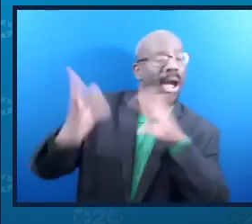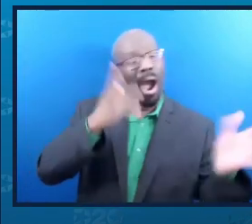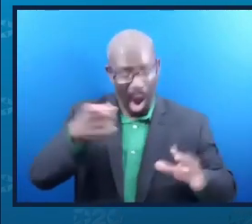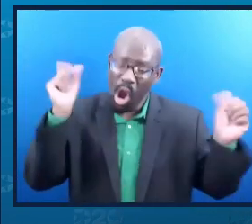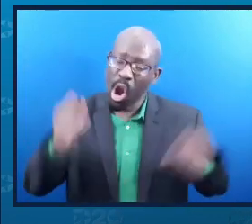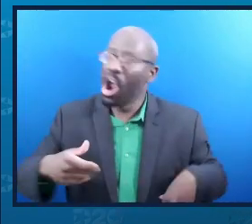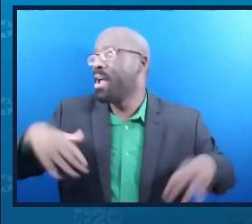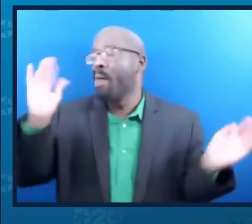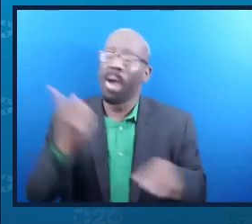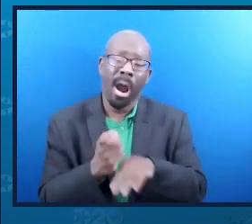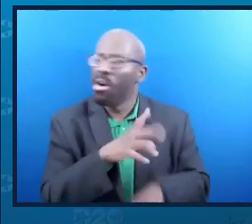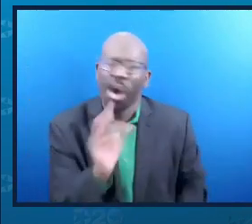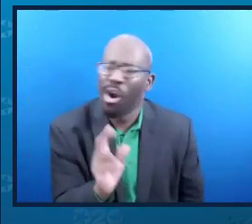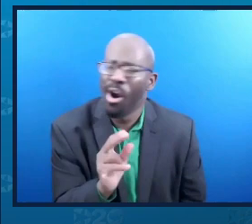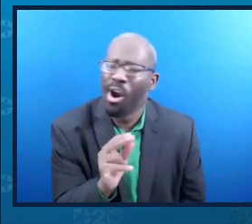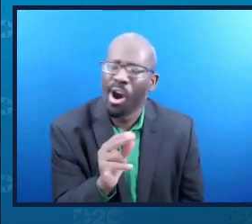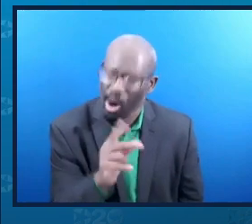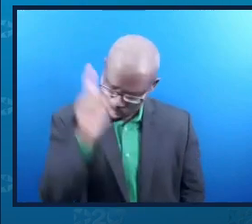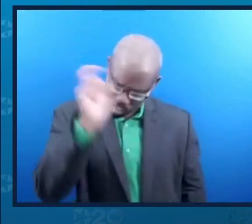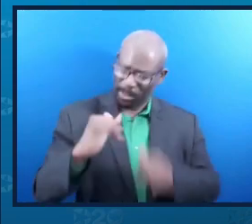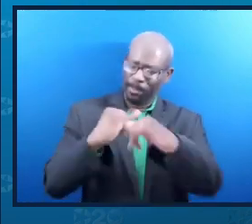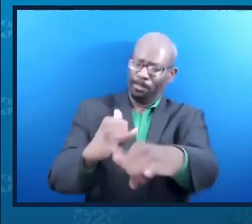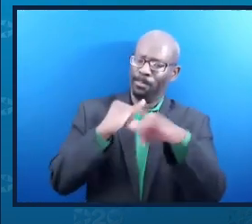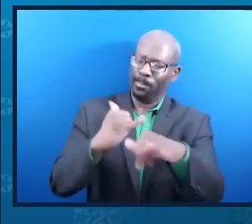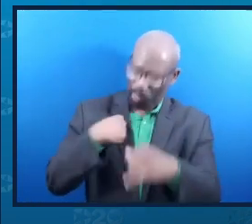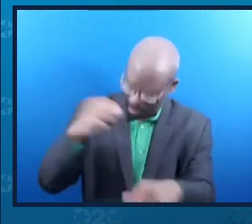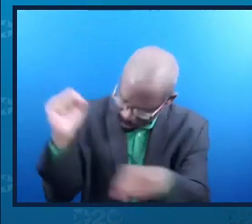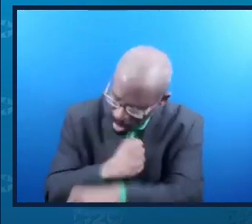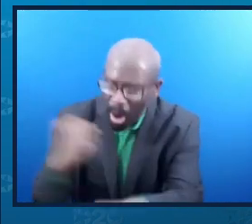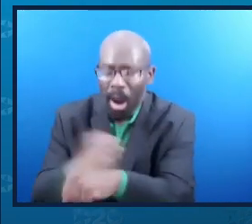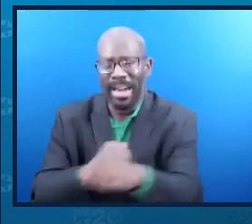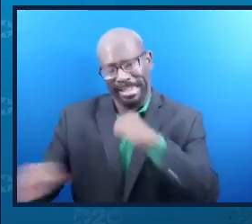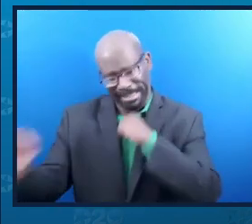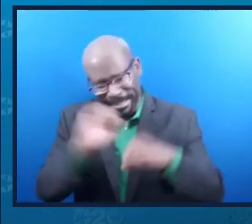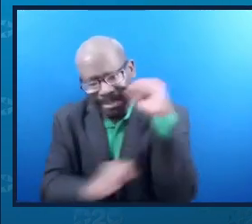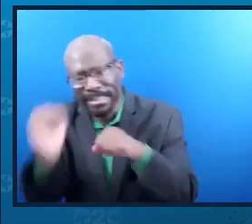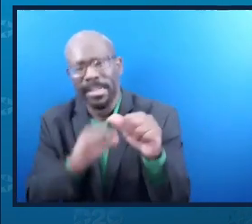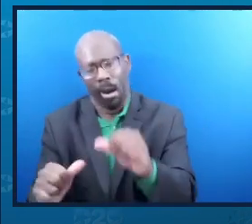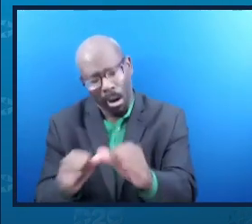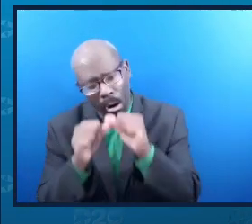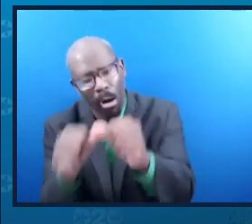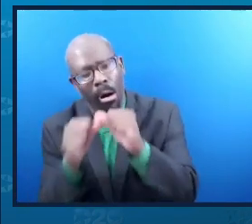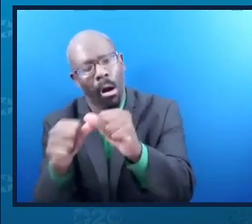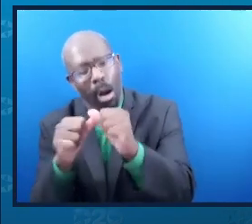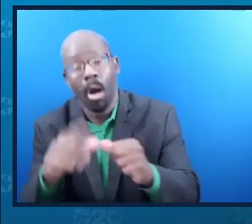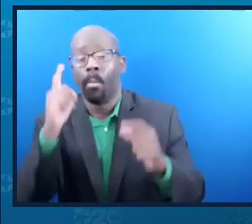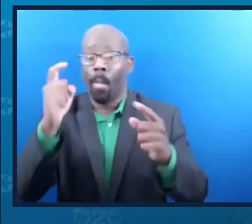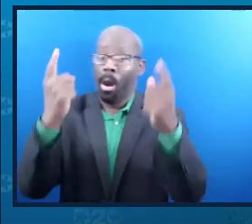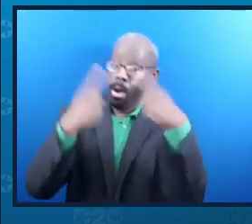TO MAKE THIS WORK.